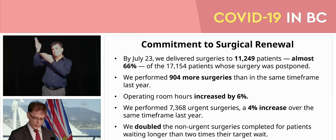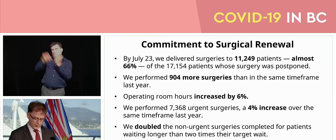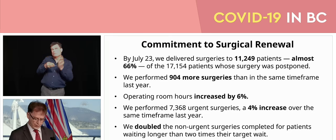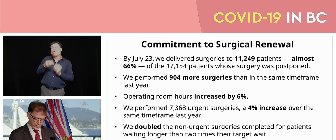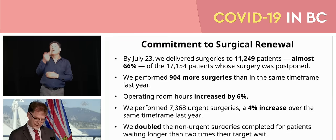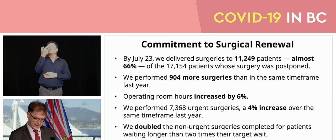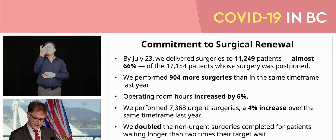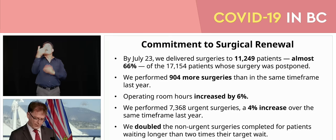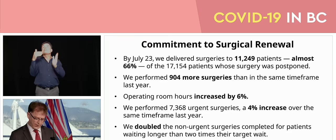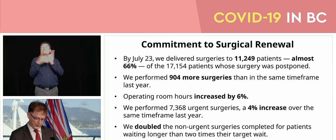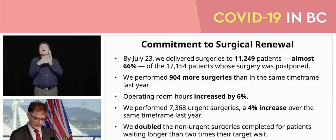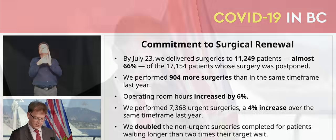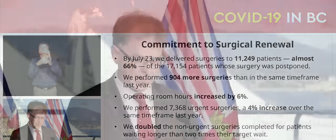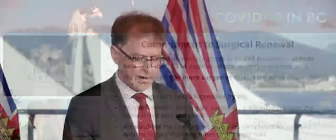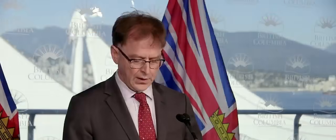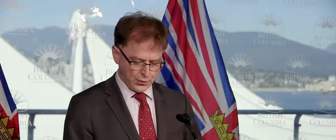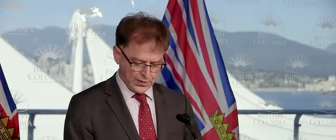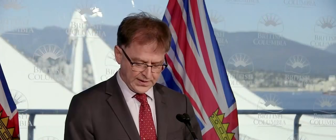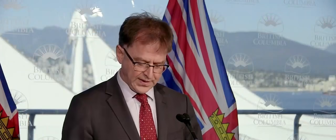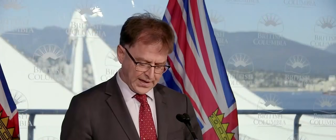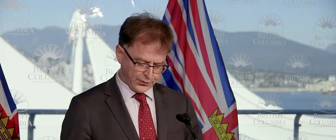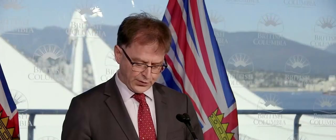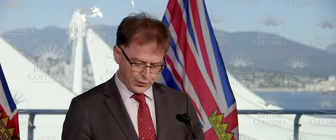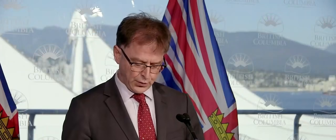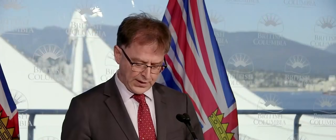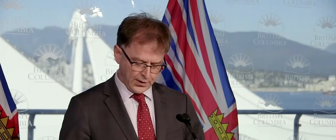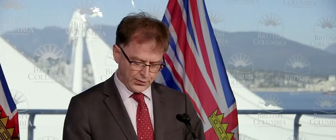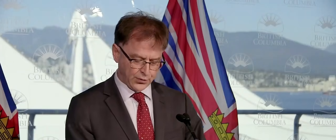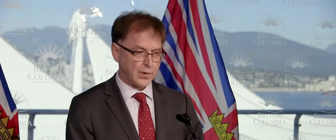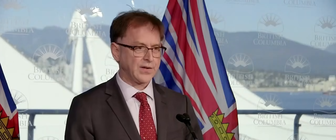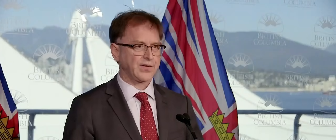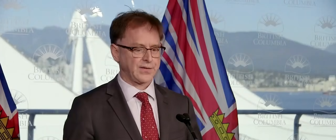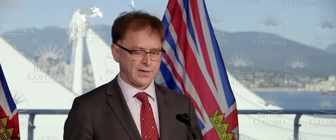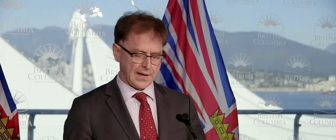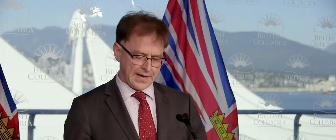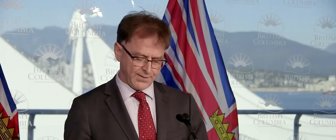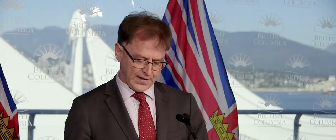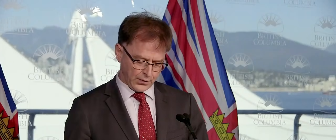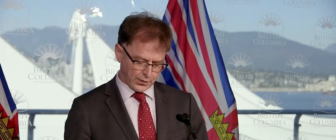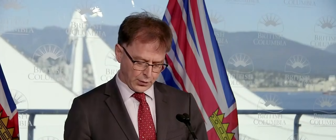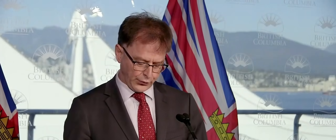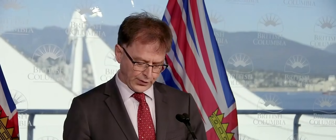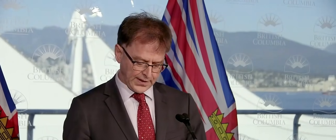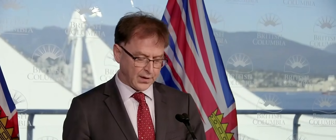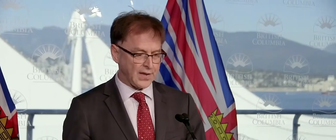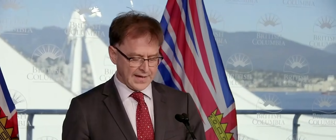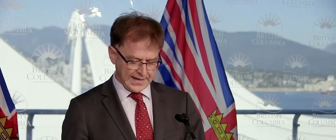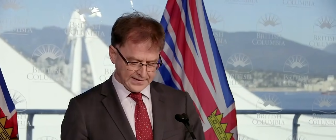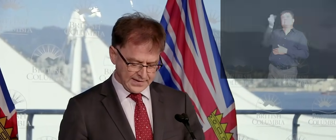We have seen this virus transmitted in those ways. And those are the things that are riskier than